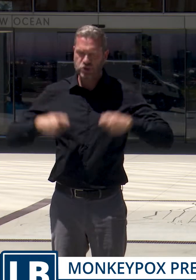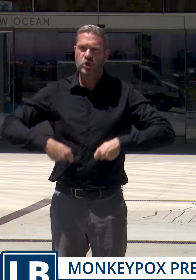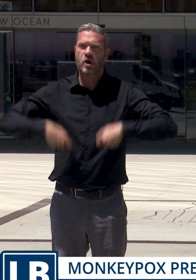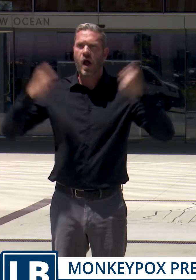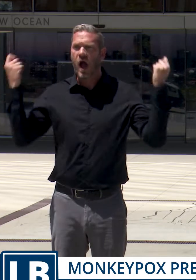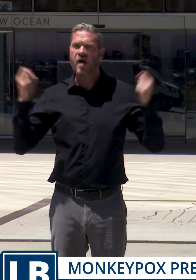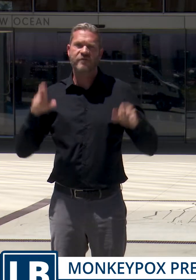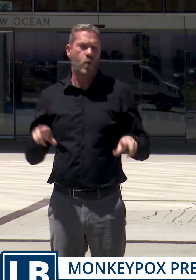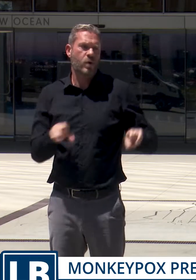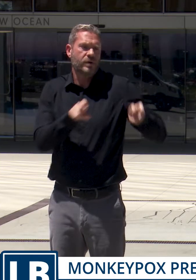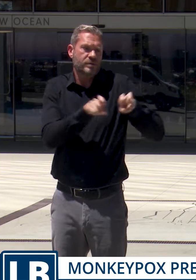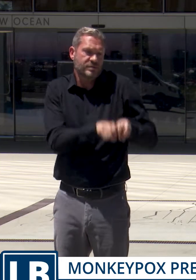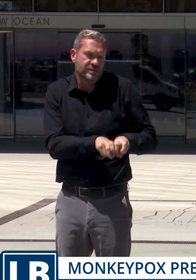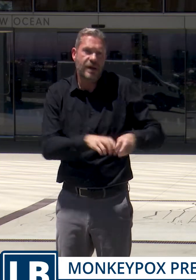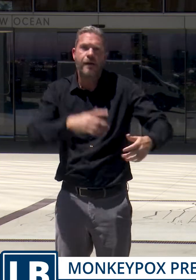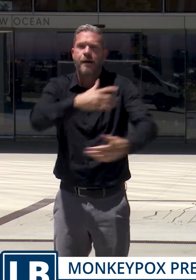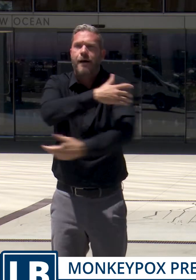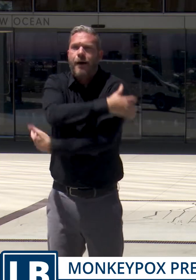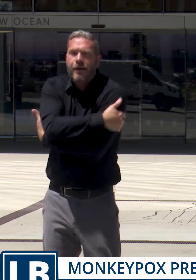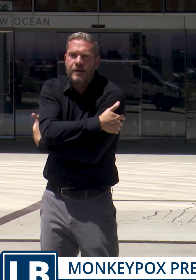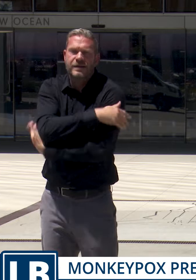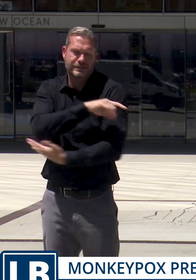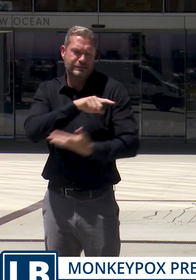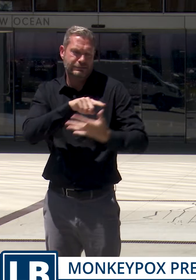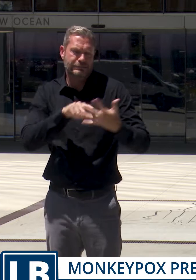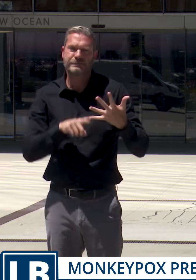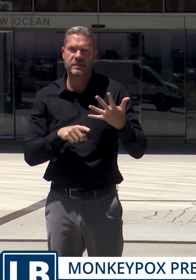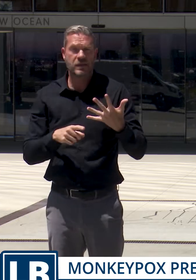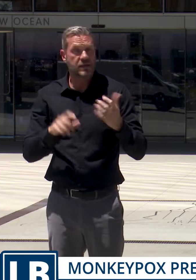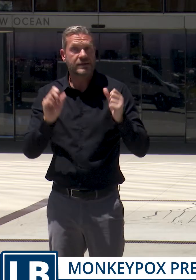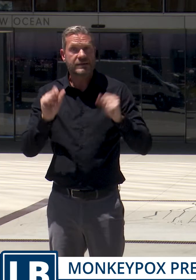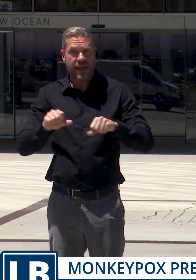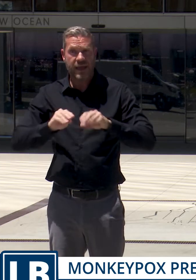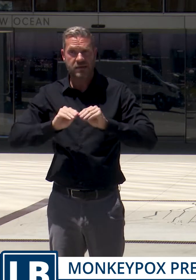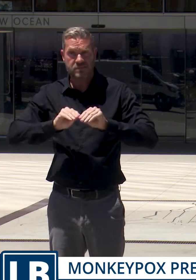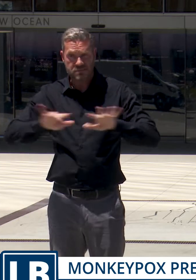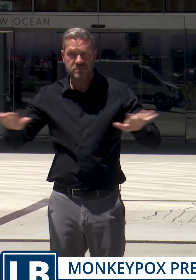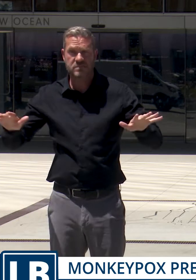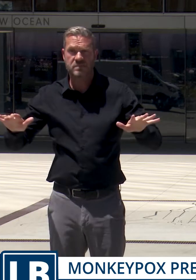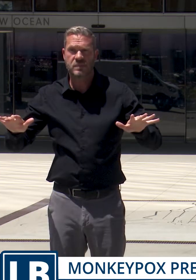somebody through hugging through other types of of methods and so again as a reminder the entire